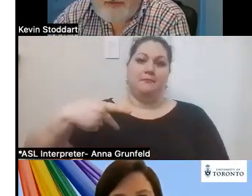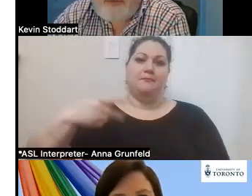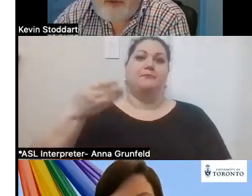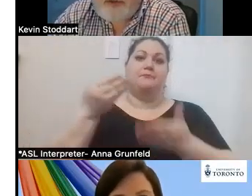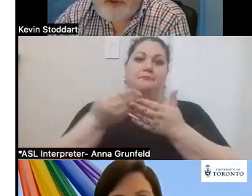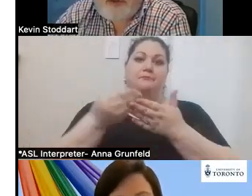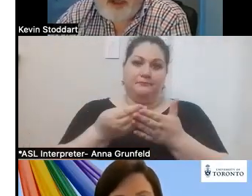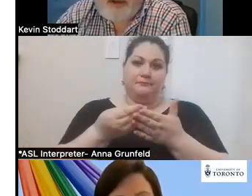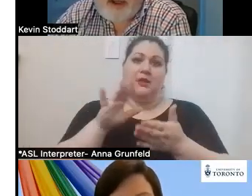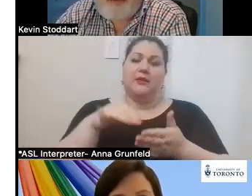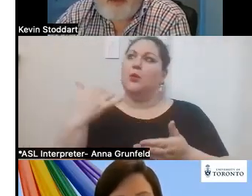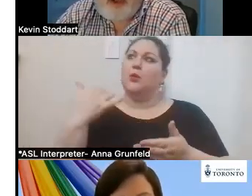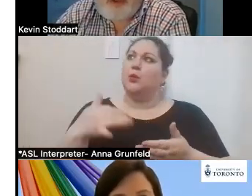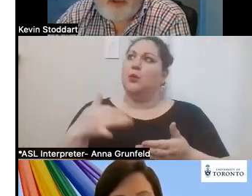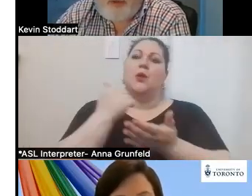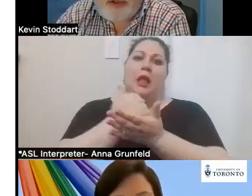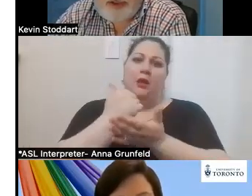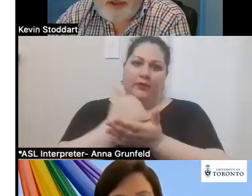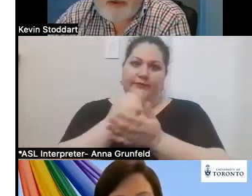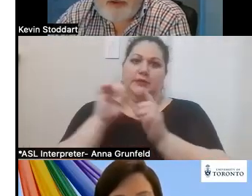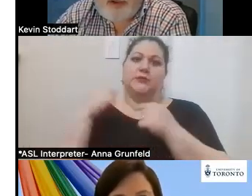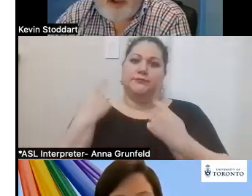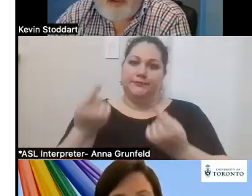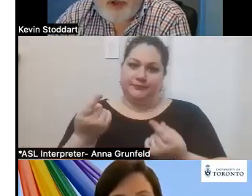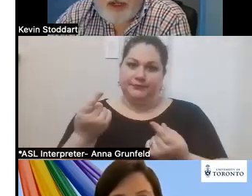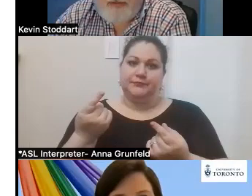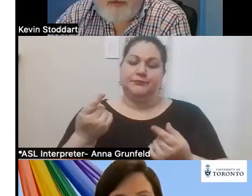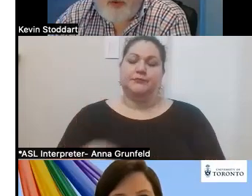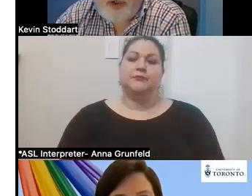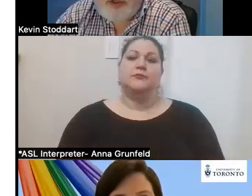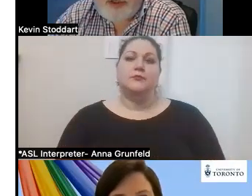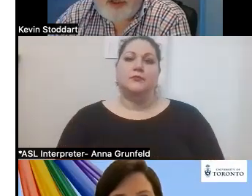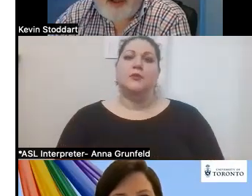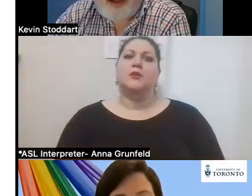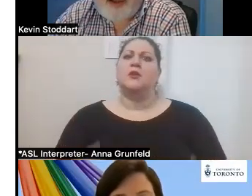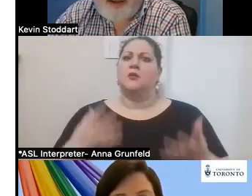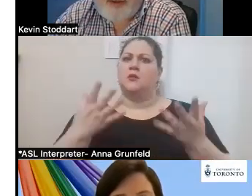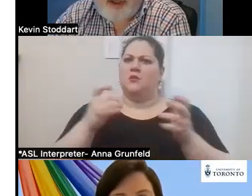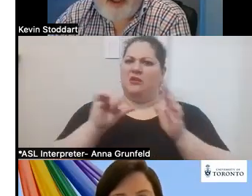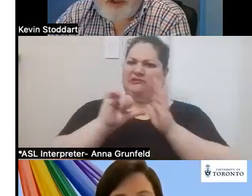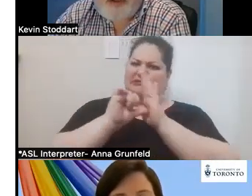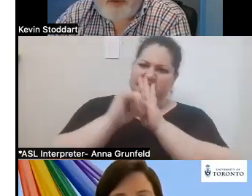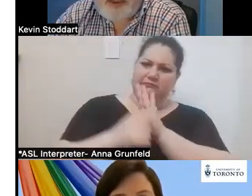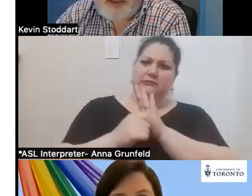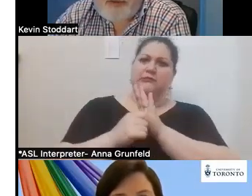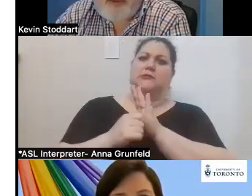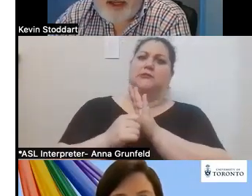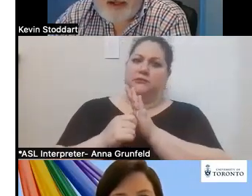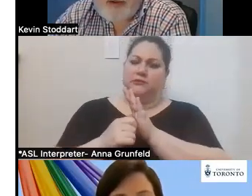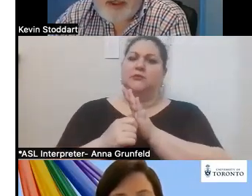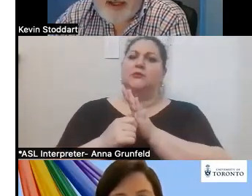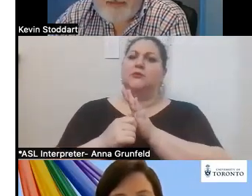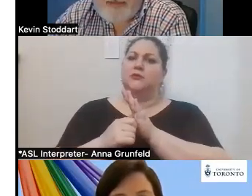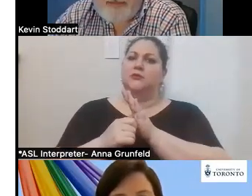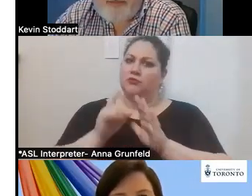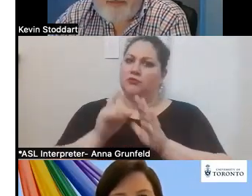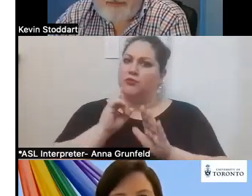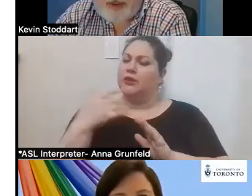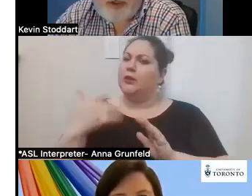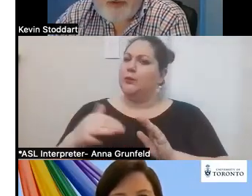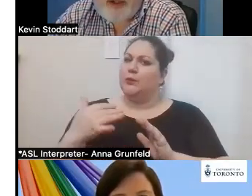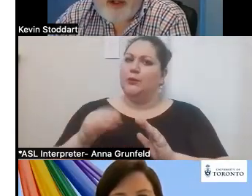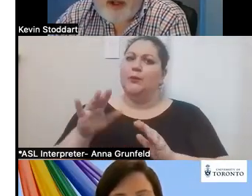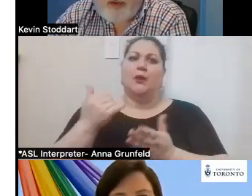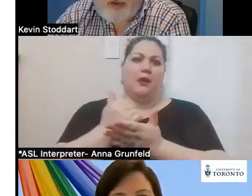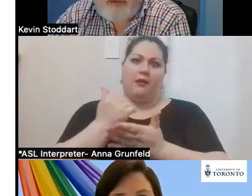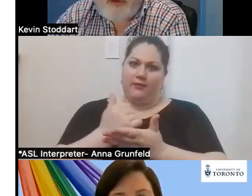helpful so I really want to reinforce the usefulness of that OSAP bursary for not only